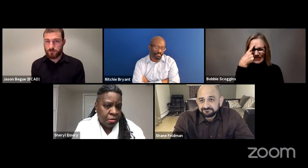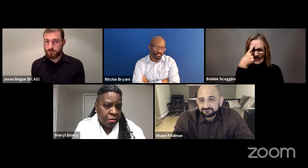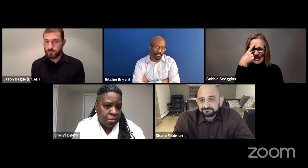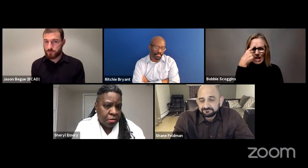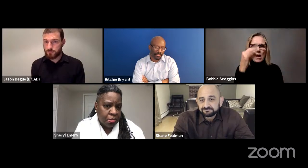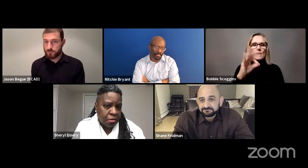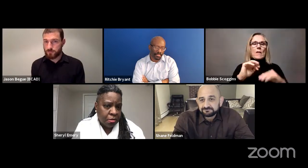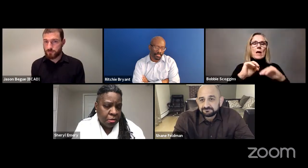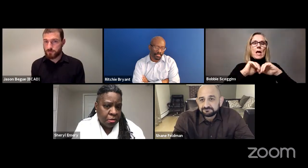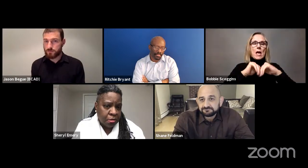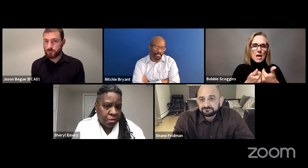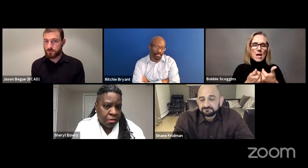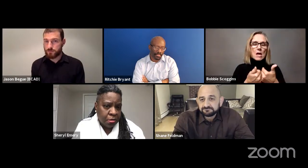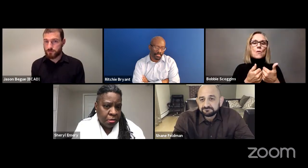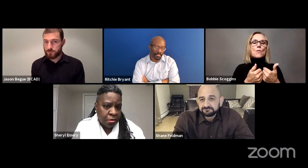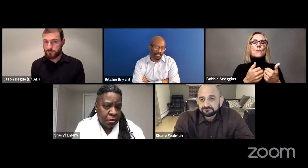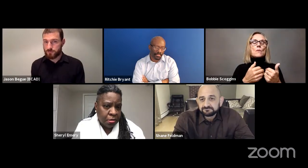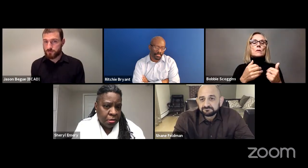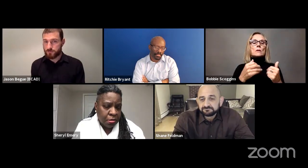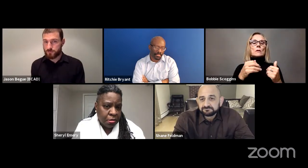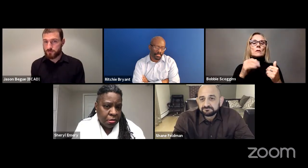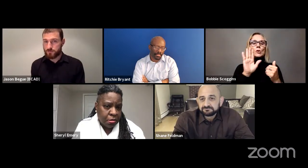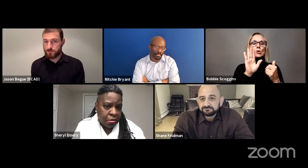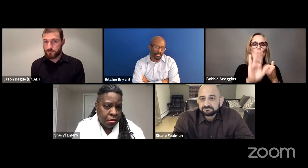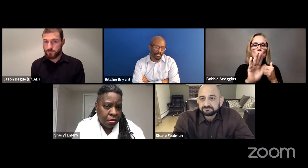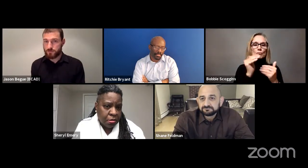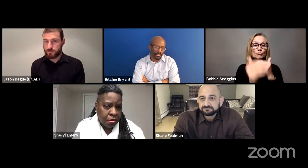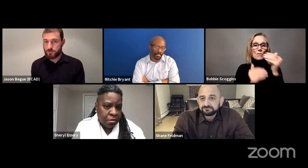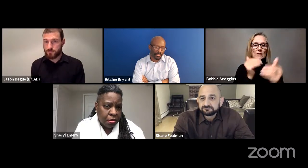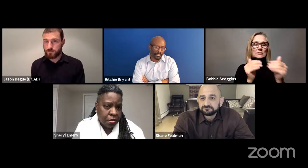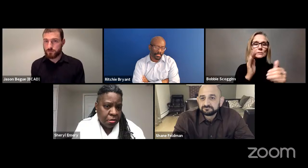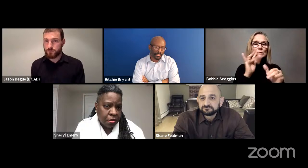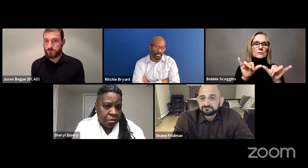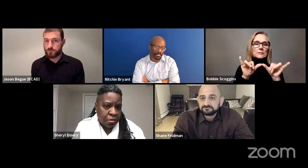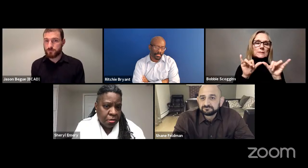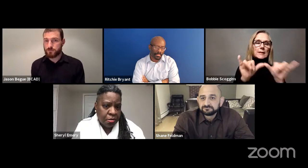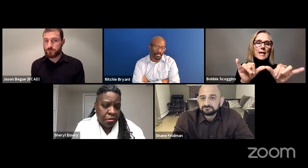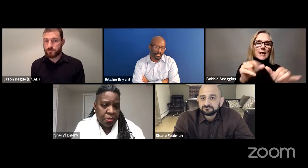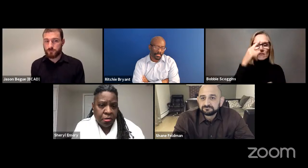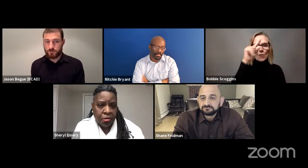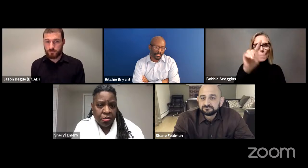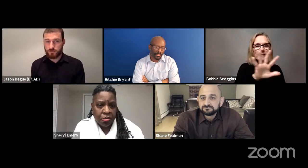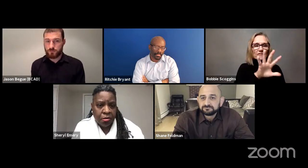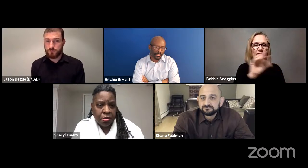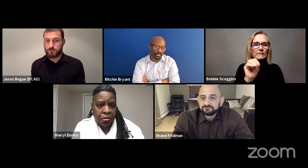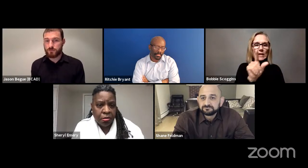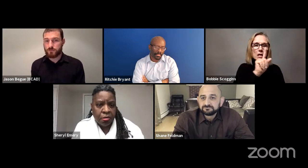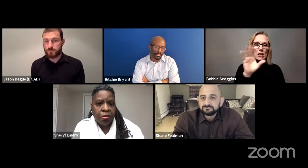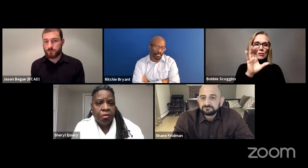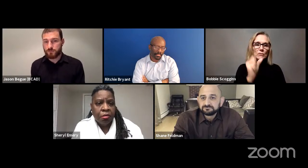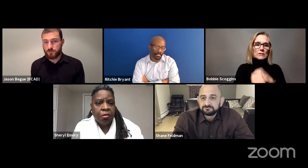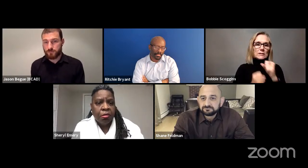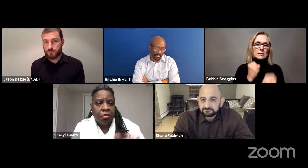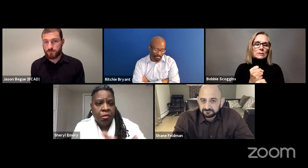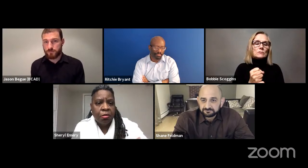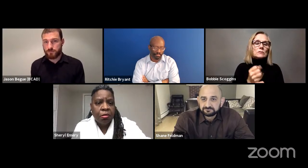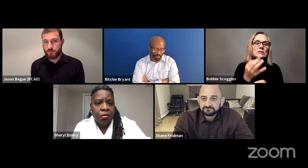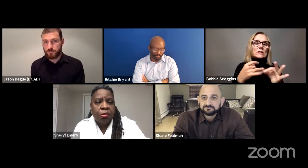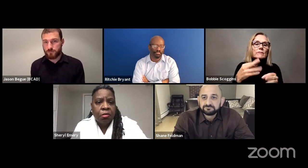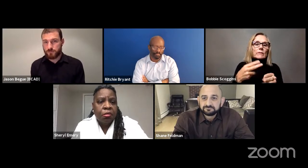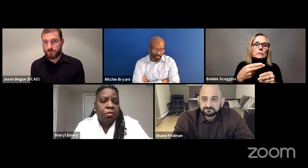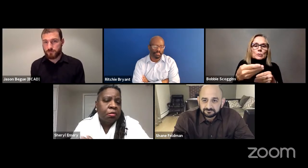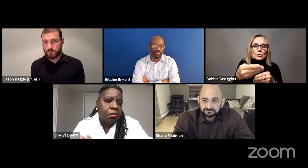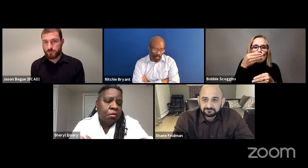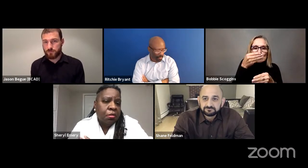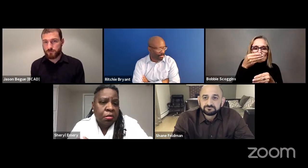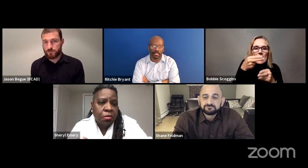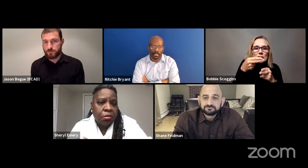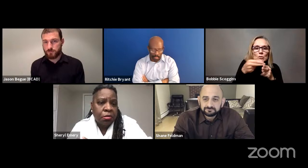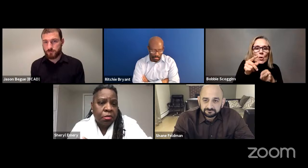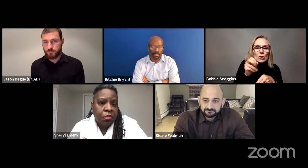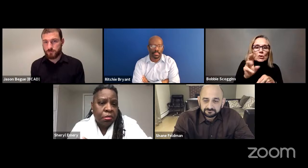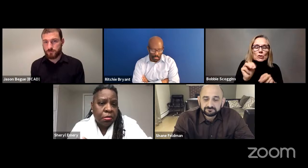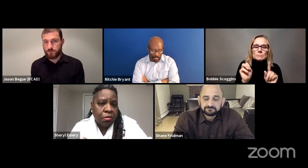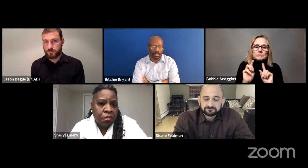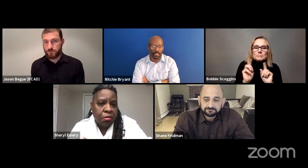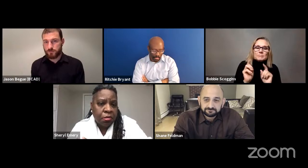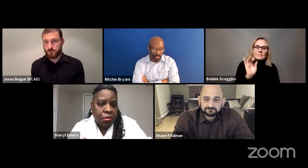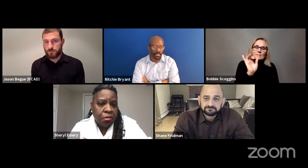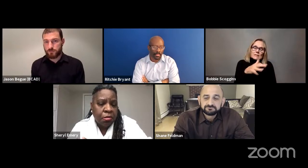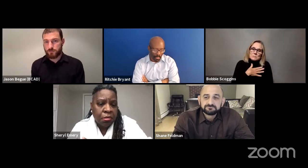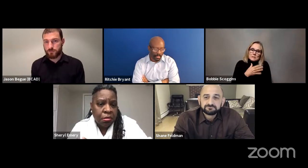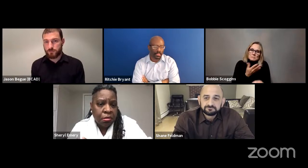And again, you want to think of your process. Don't think about the short‑term goals.